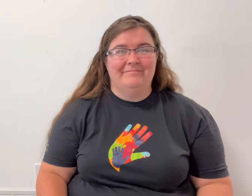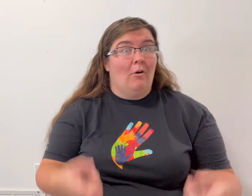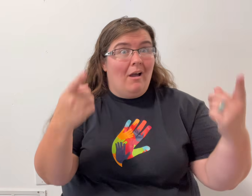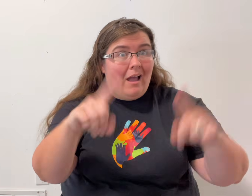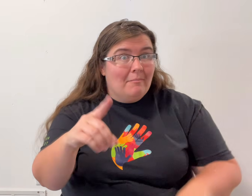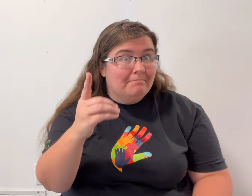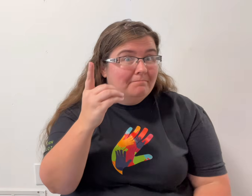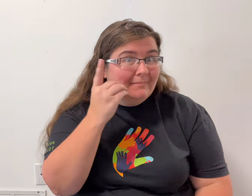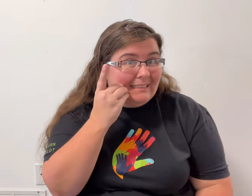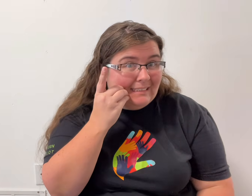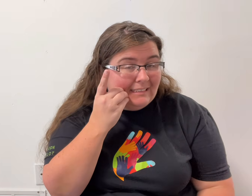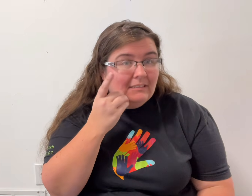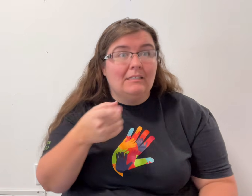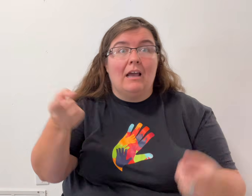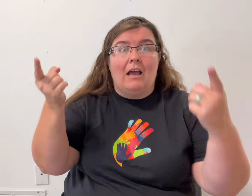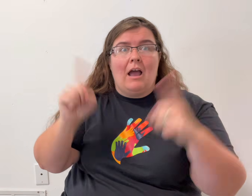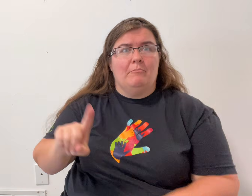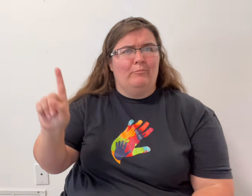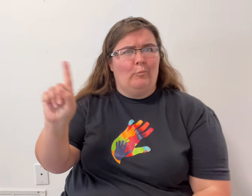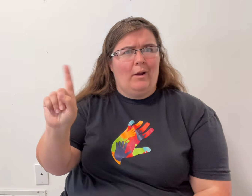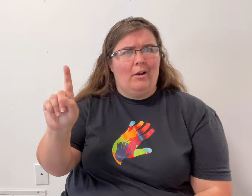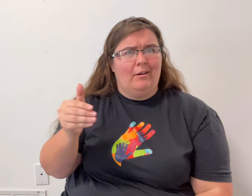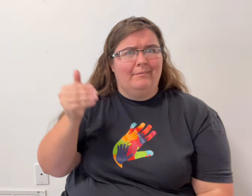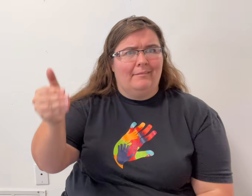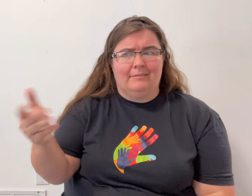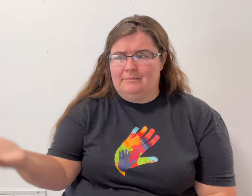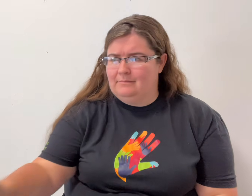So she says "It happens at Disney, and it happens" where next?